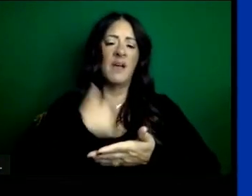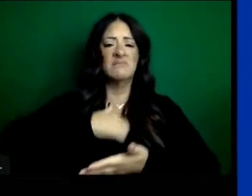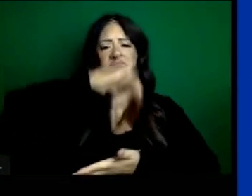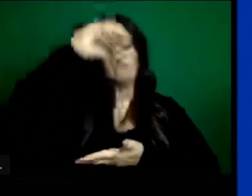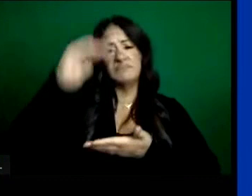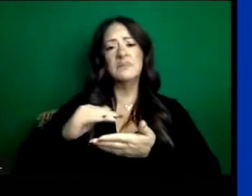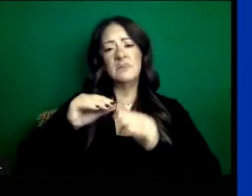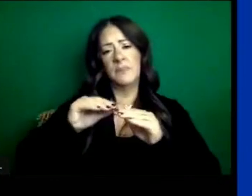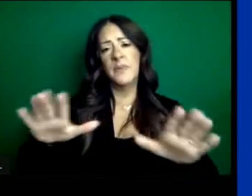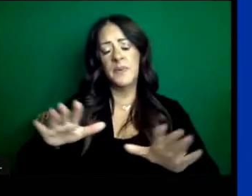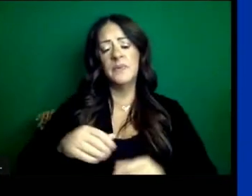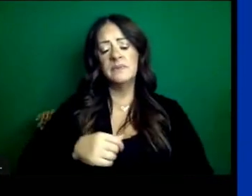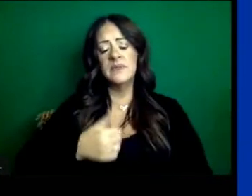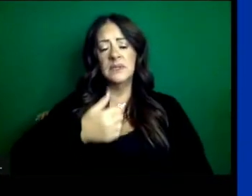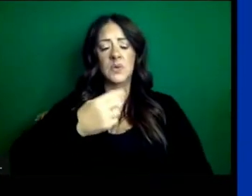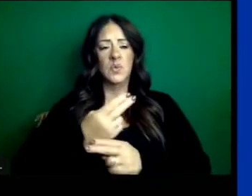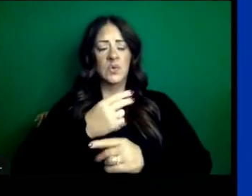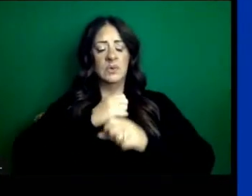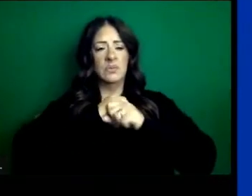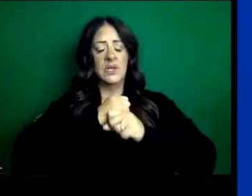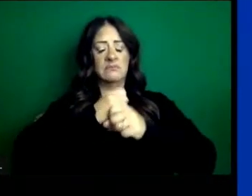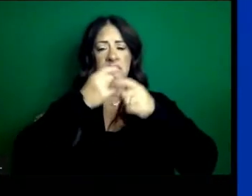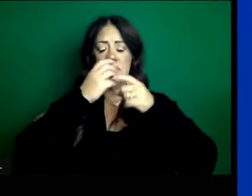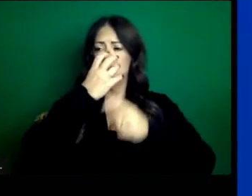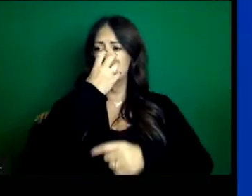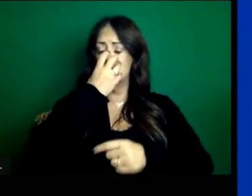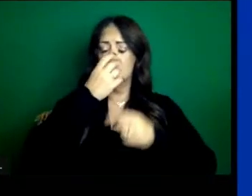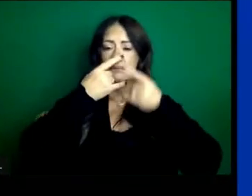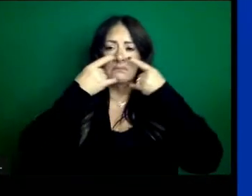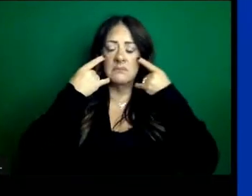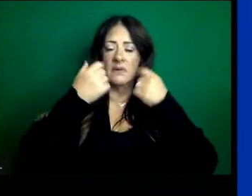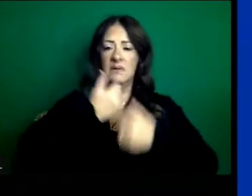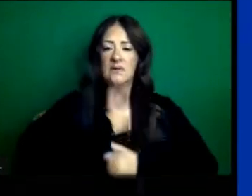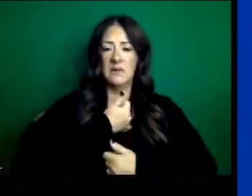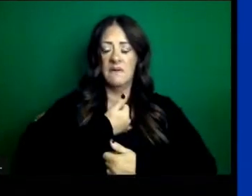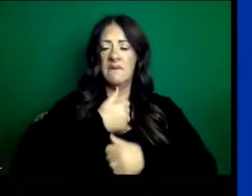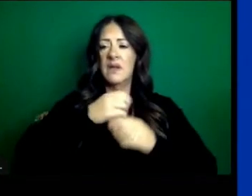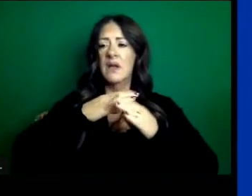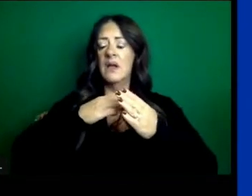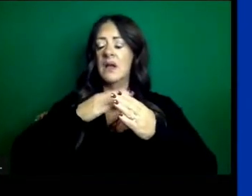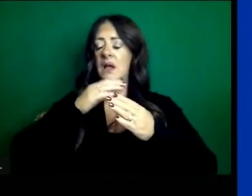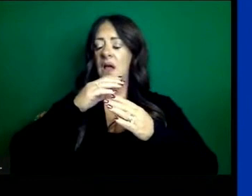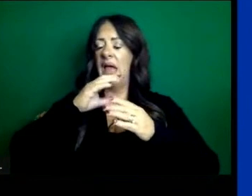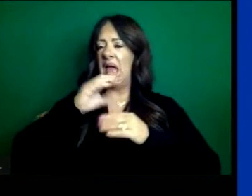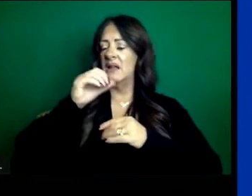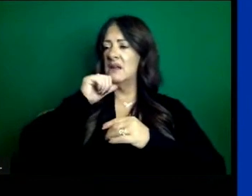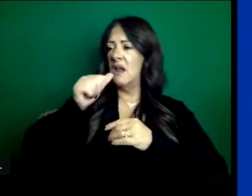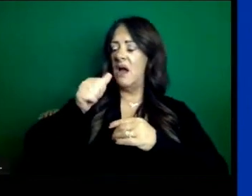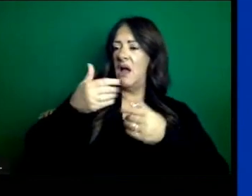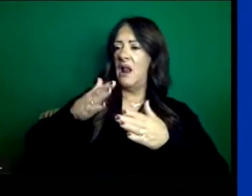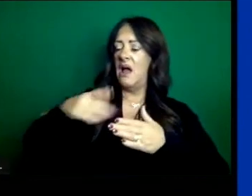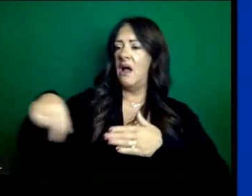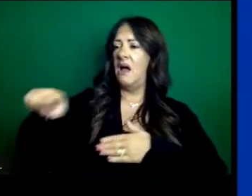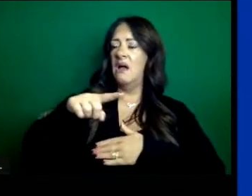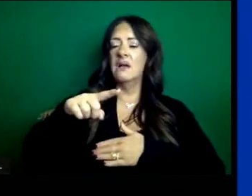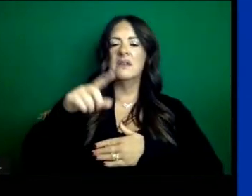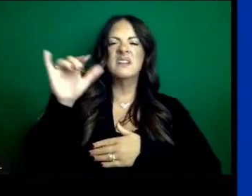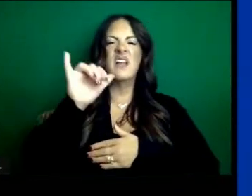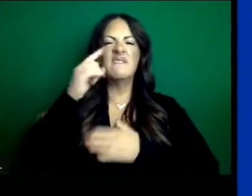WE KNOW THAT ONE OF THE MOST POWERFUL TOOLS WE HAVE TO REDUCE CORONAVIRUS TRANSMISSION THEY PROTECT OURSELVES AND